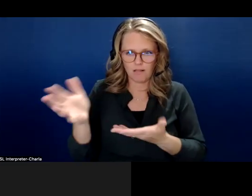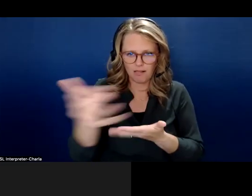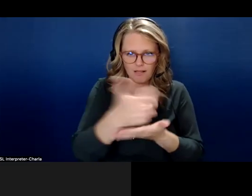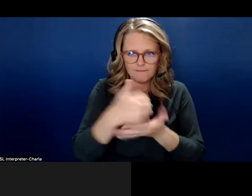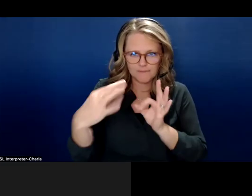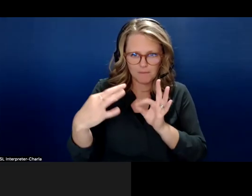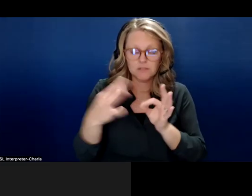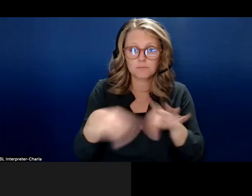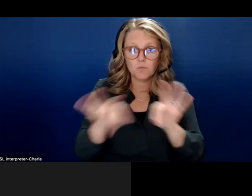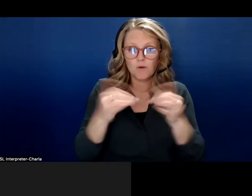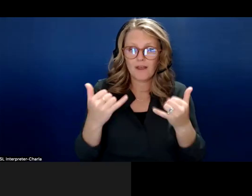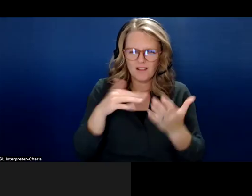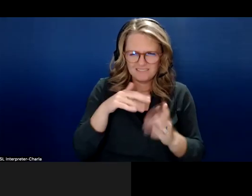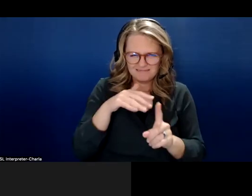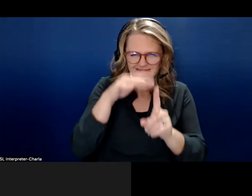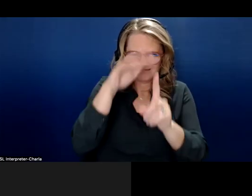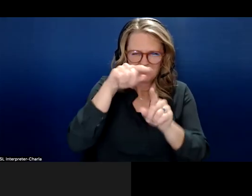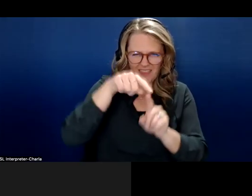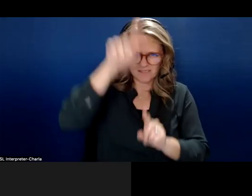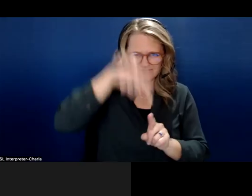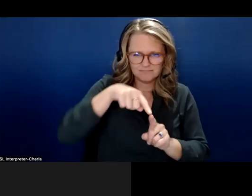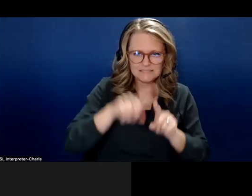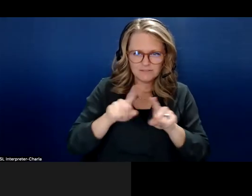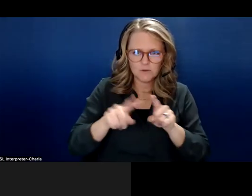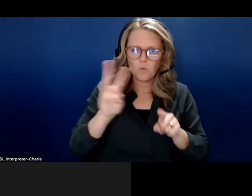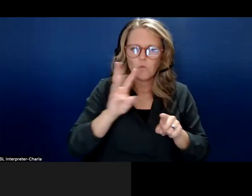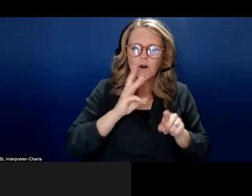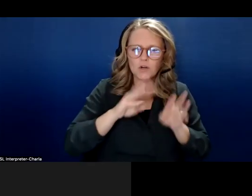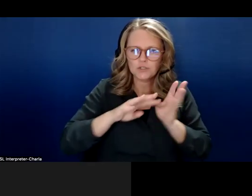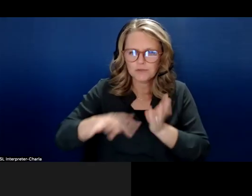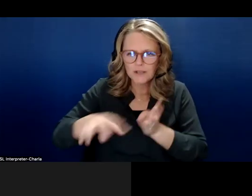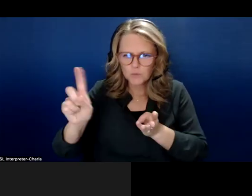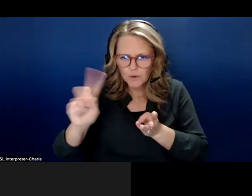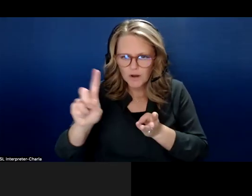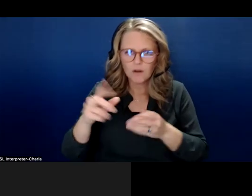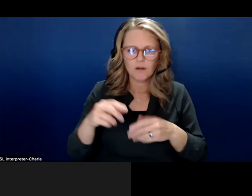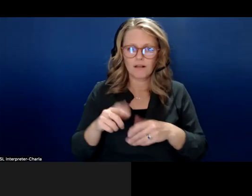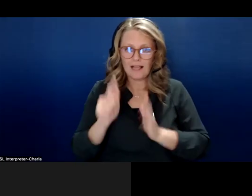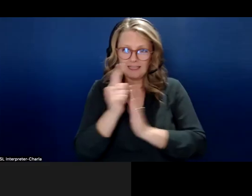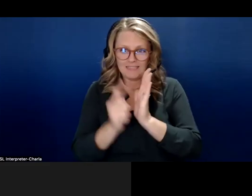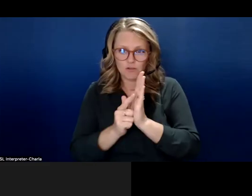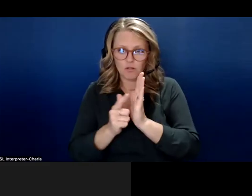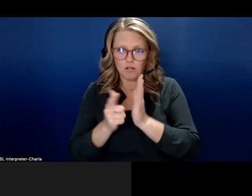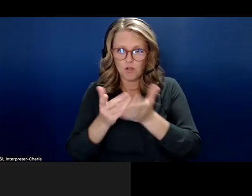and topologies and particularly legal definitions of right of way and private property.